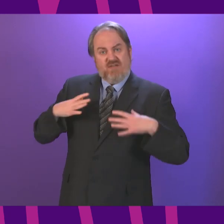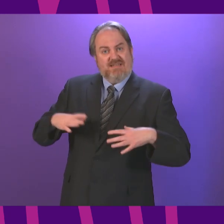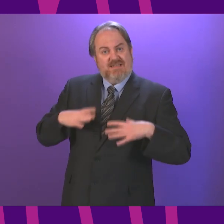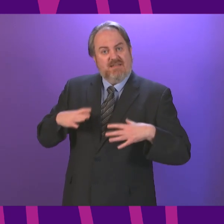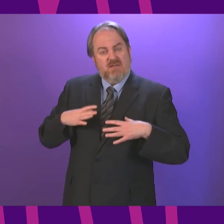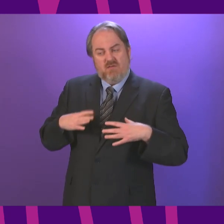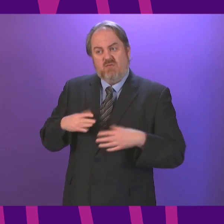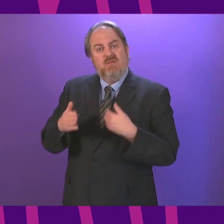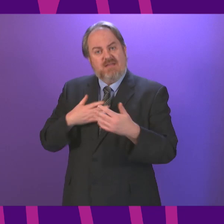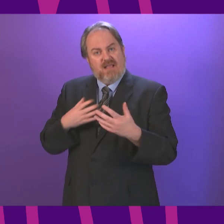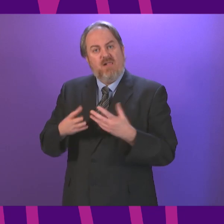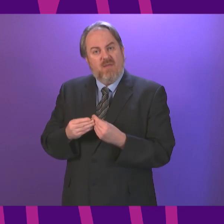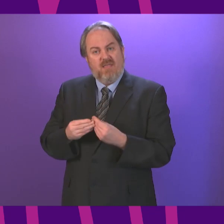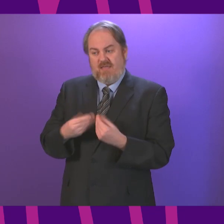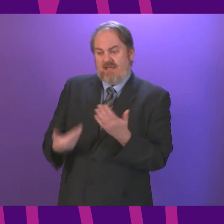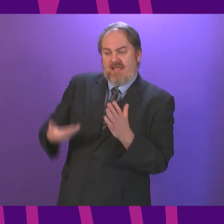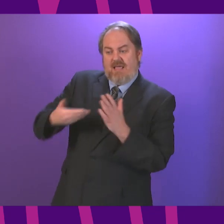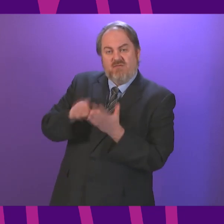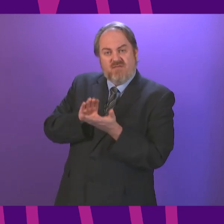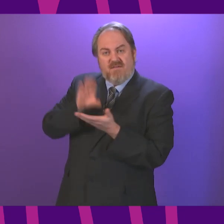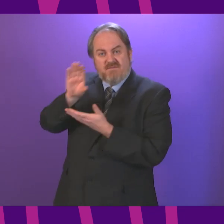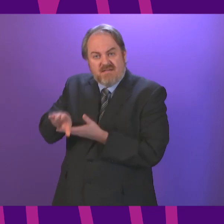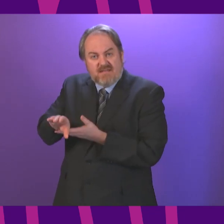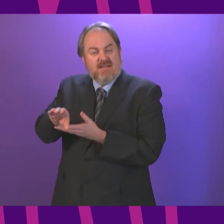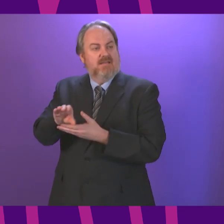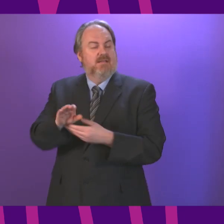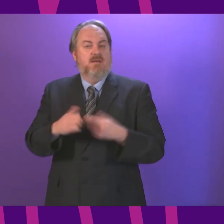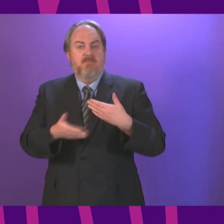challenge, increased funding and increased numbers of teachers.